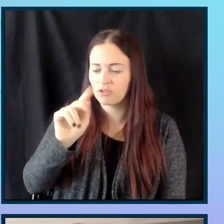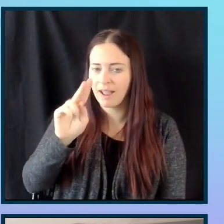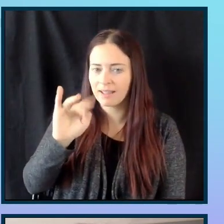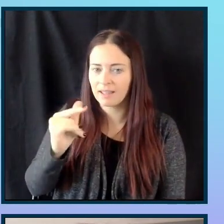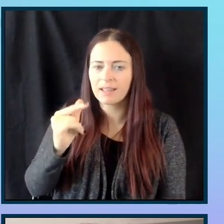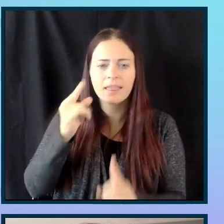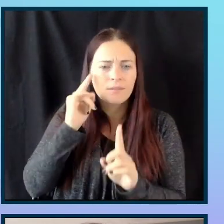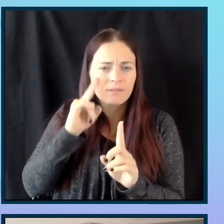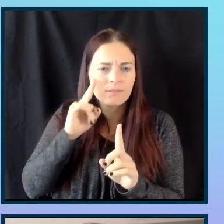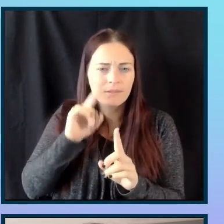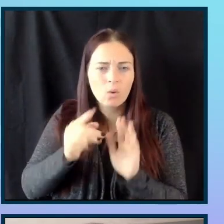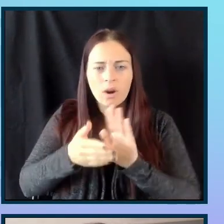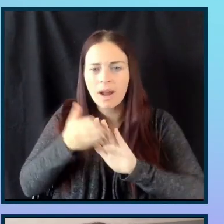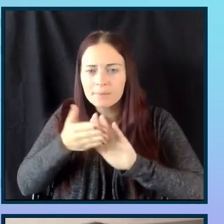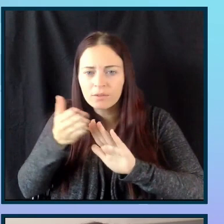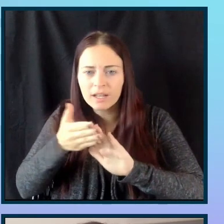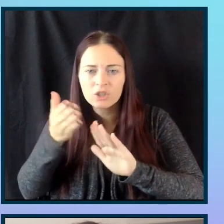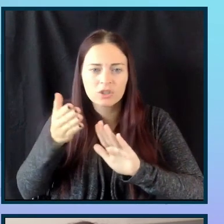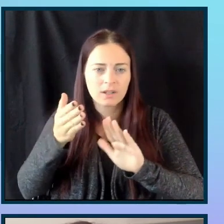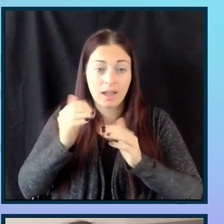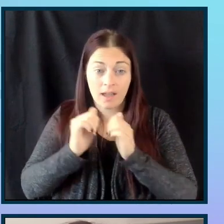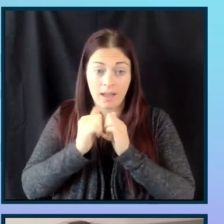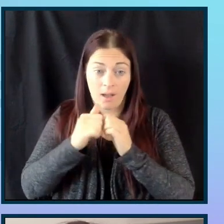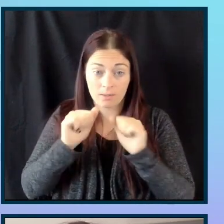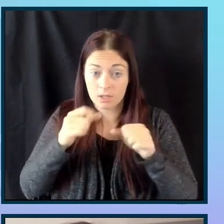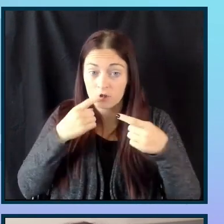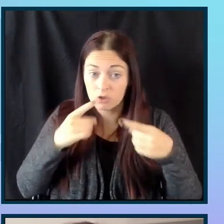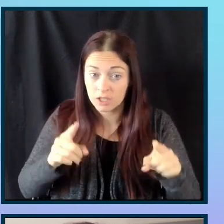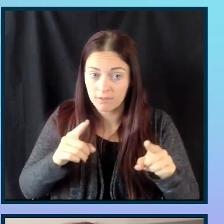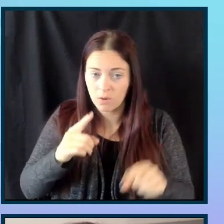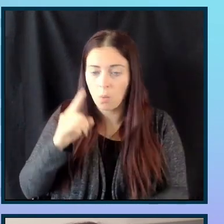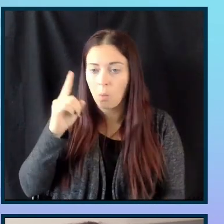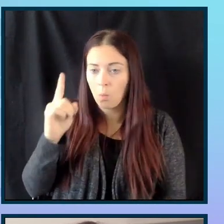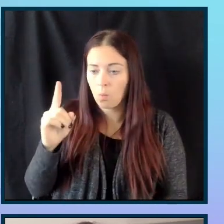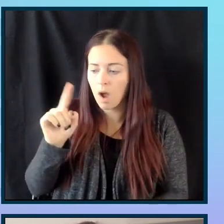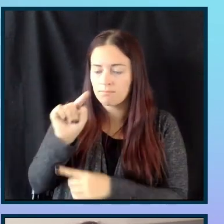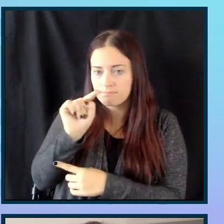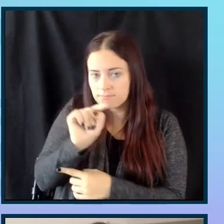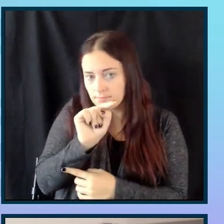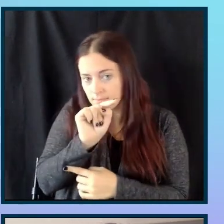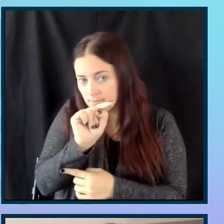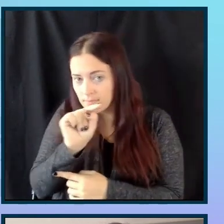can be achieved by a single pointer without dragging, unless dragging is essential.